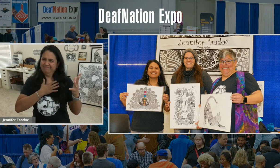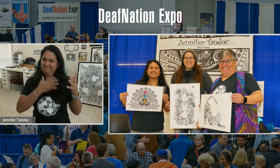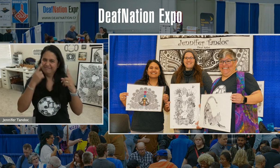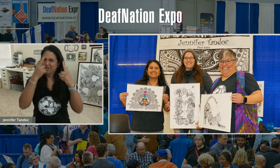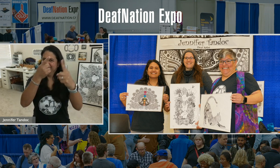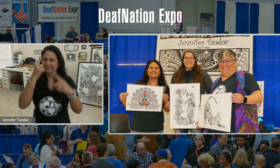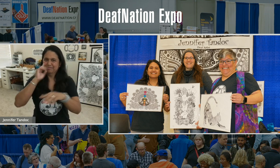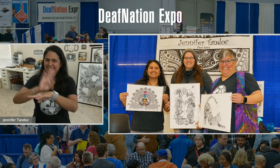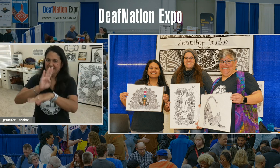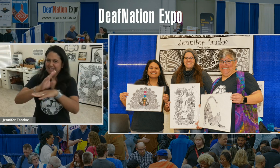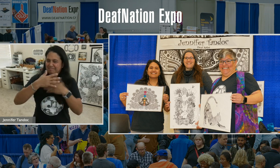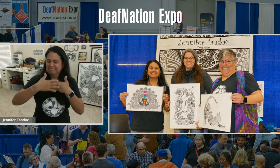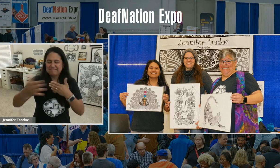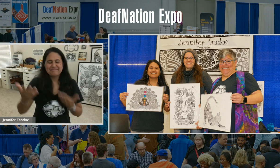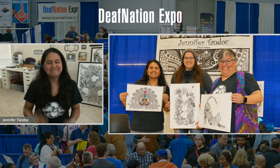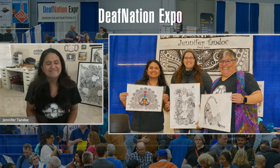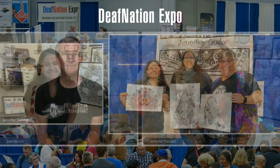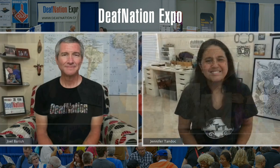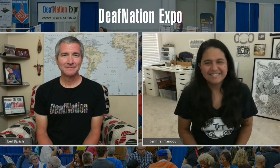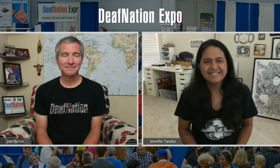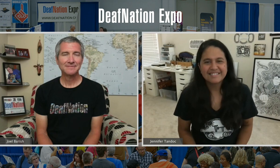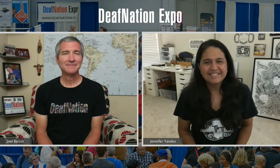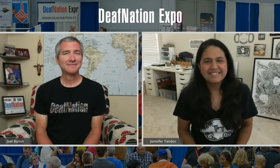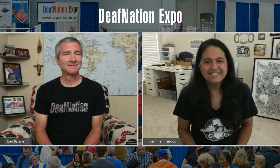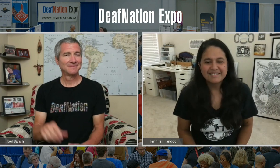That’s my goal for my business going forward.